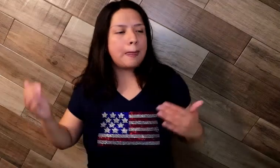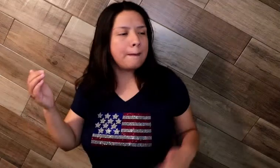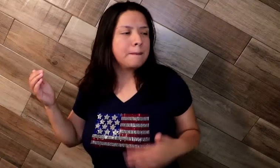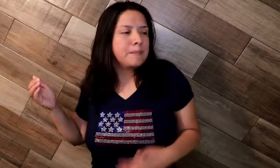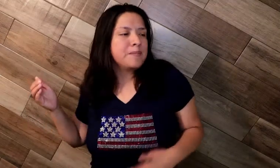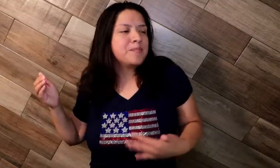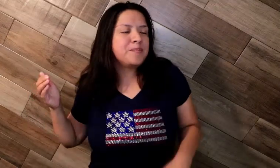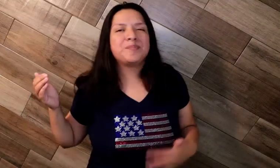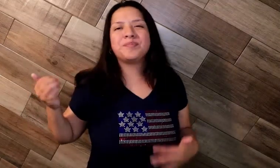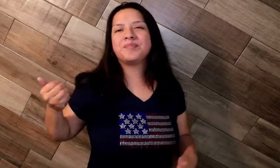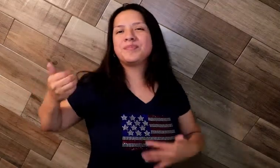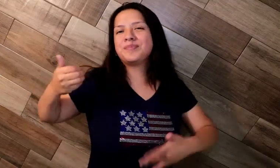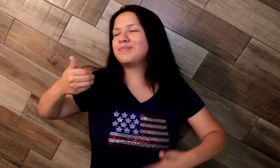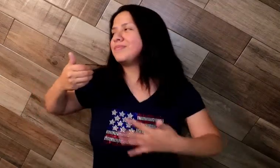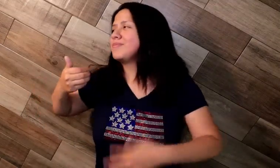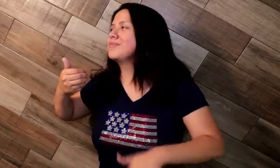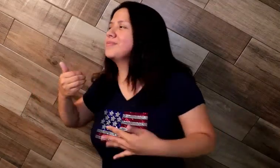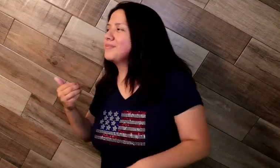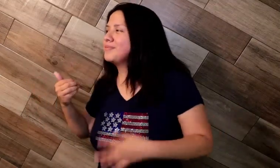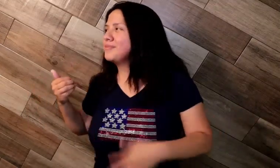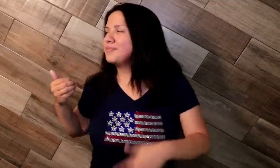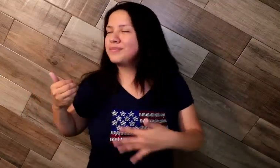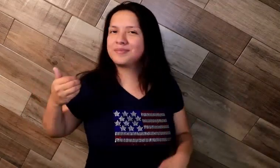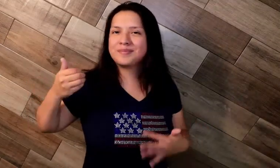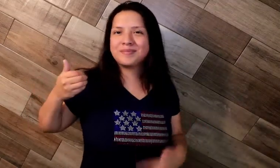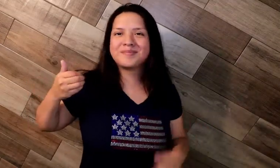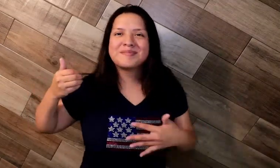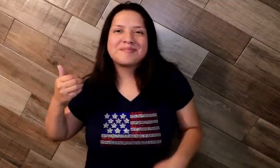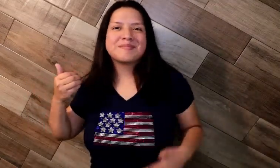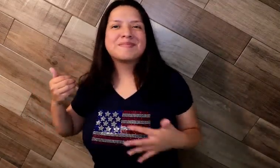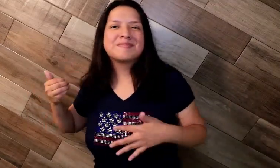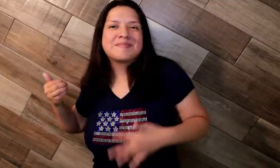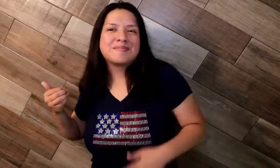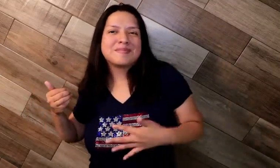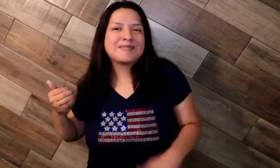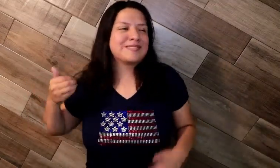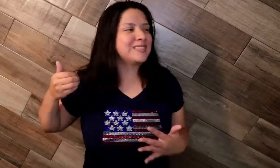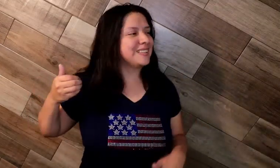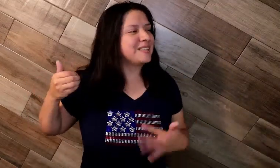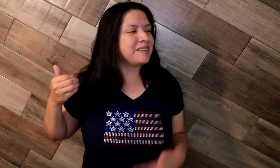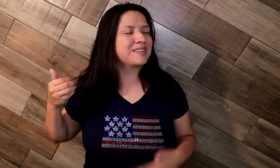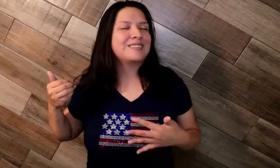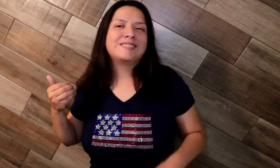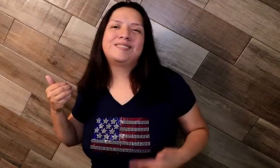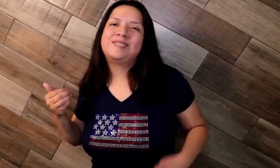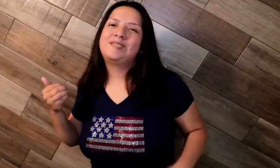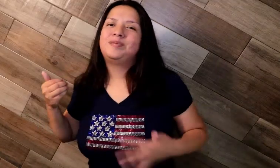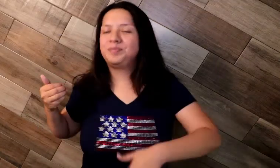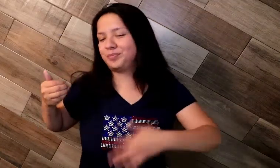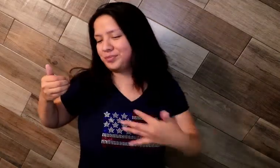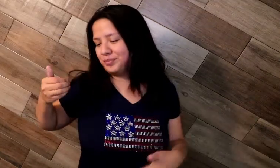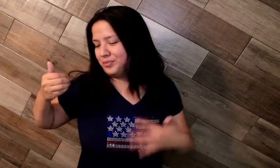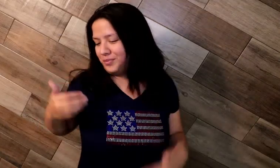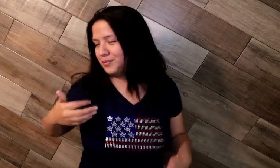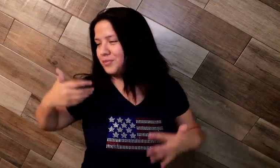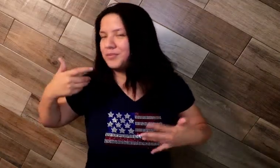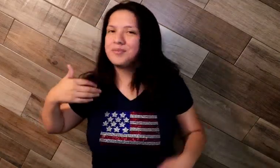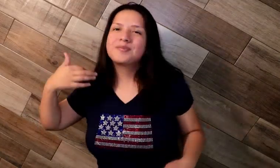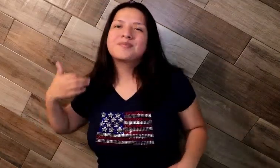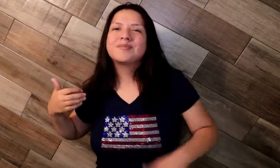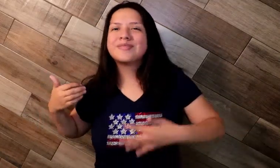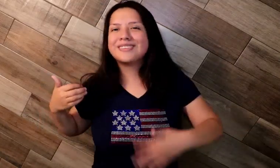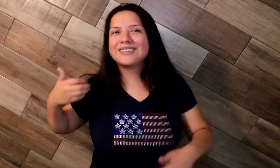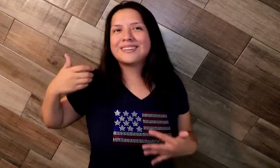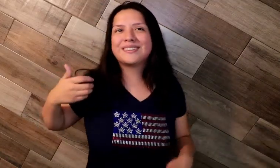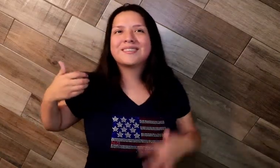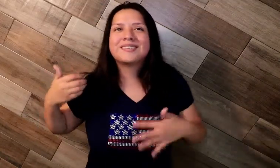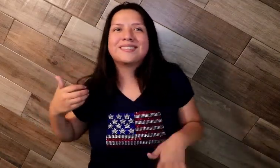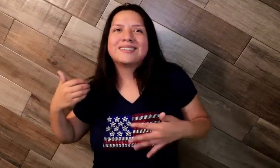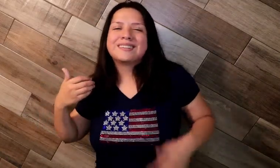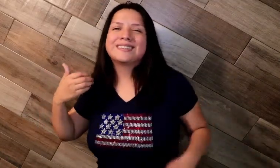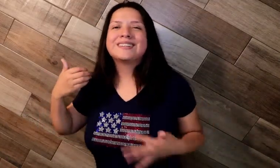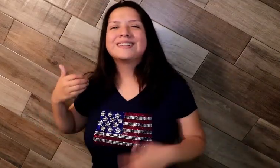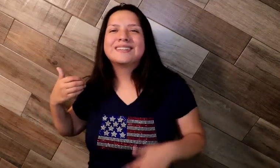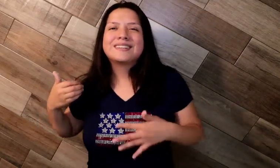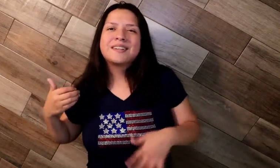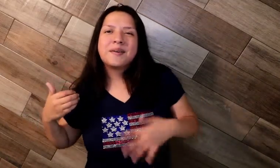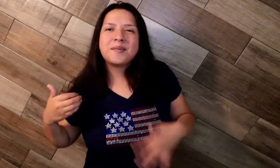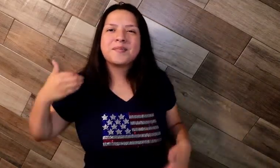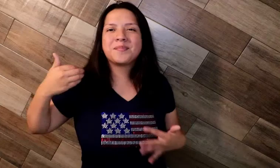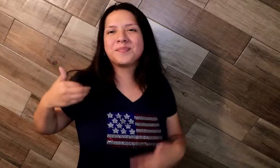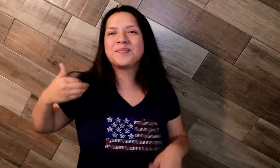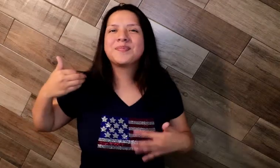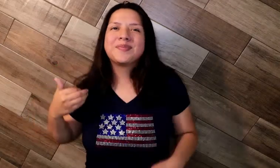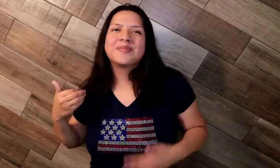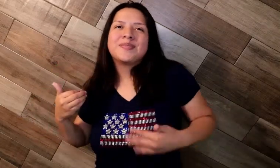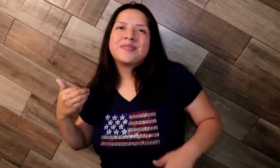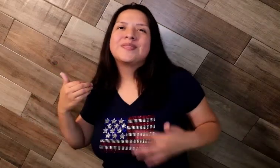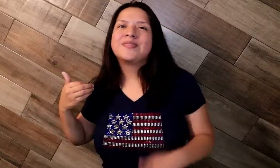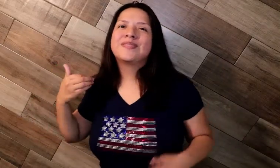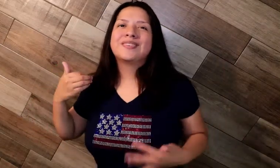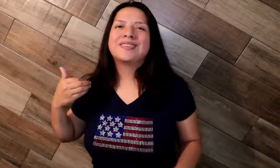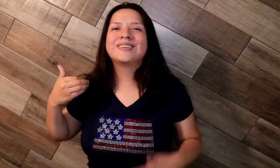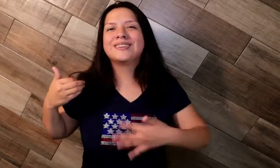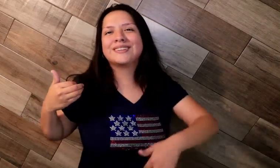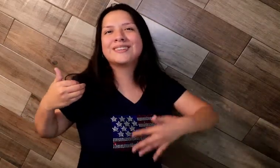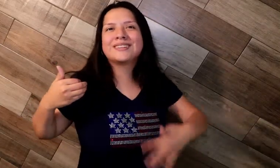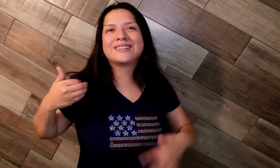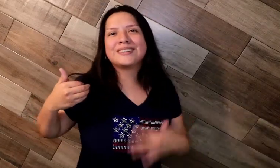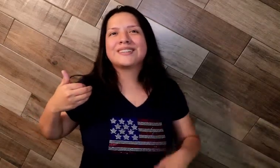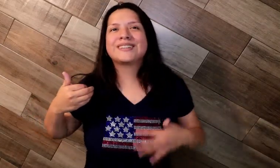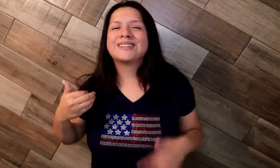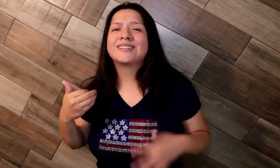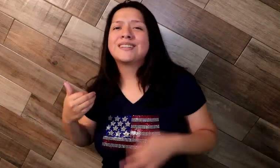*Guitar Instrumental